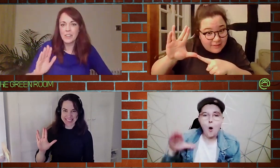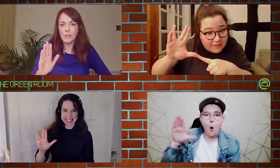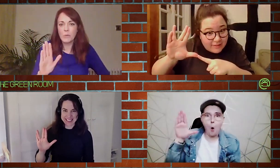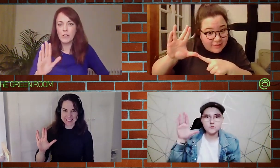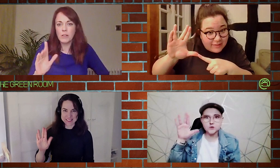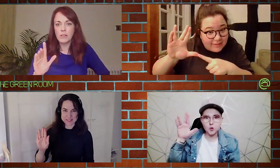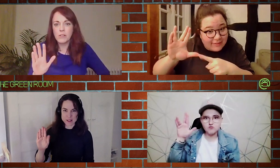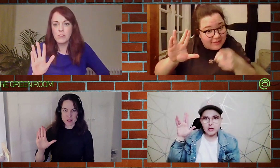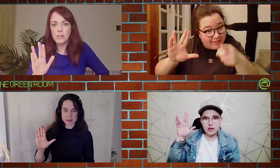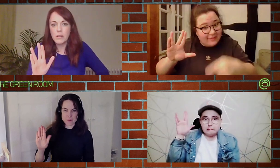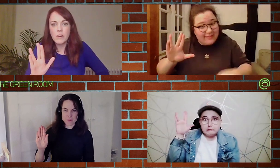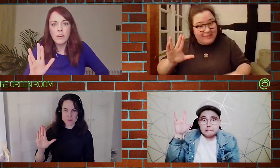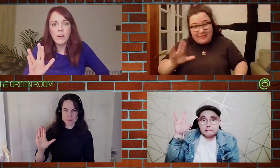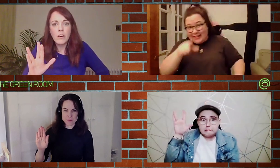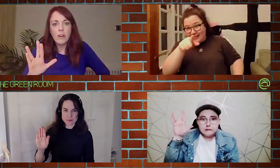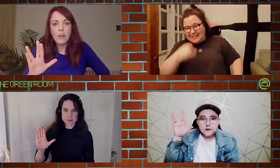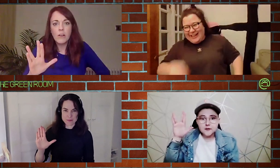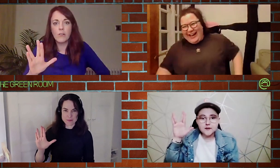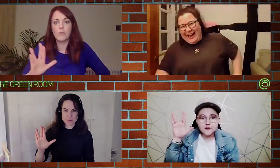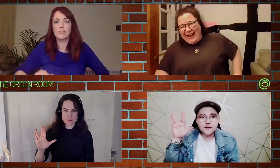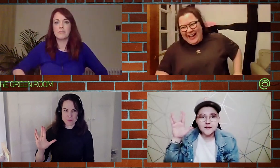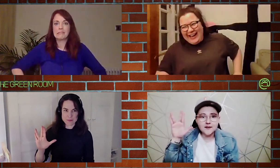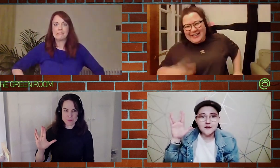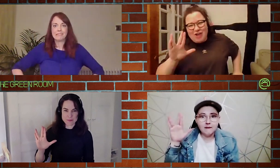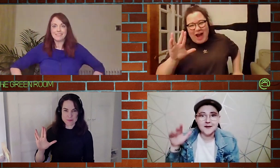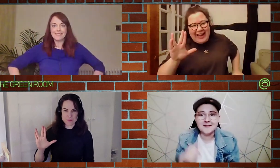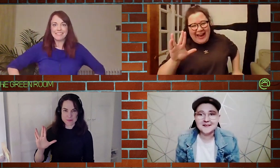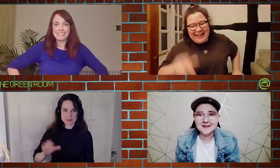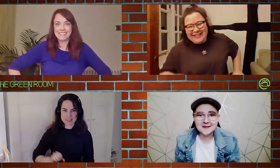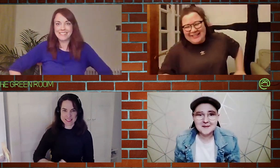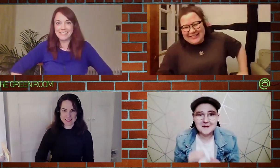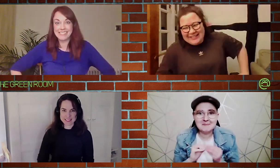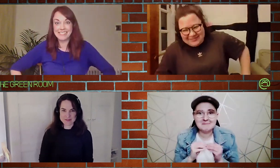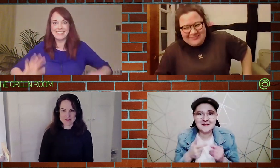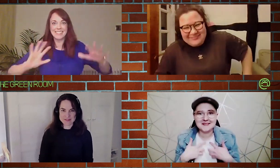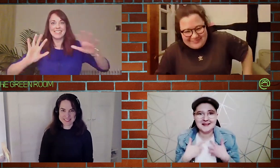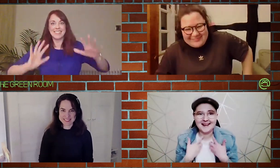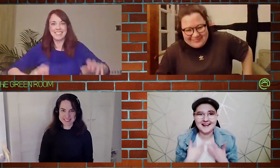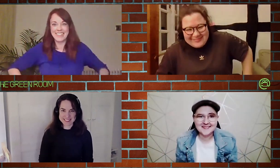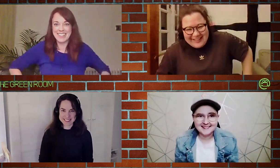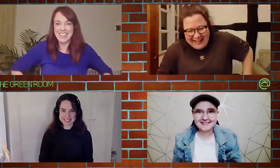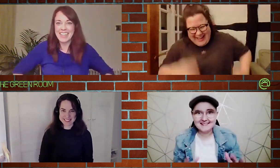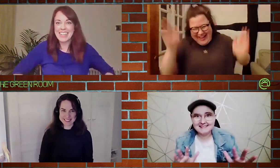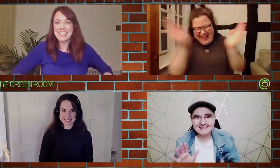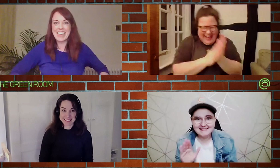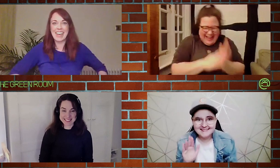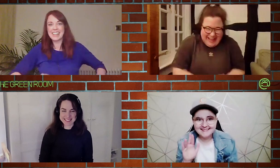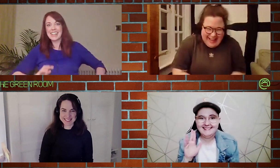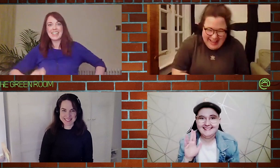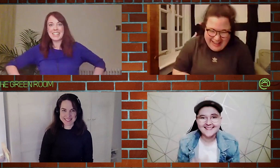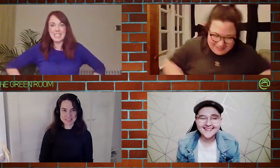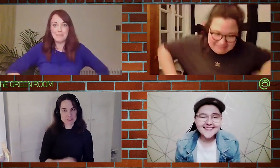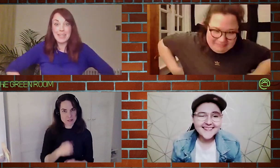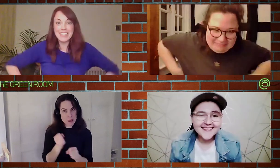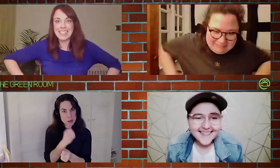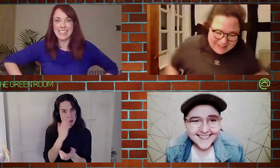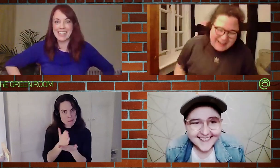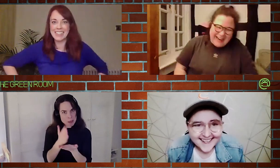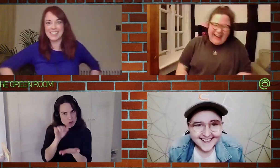Brooklyn! BM: Sorry, sorry. Didnt you do it right Getting spicy in here.